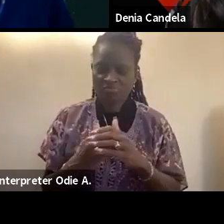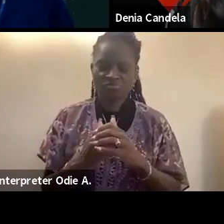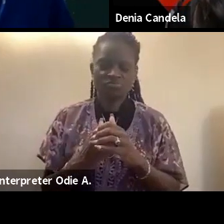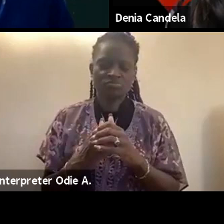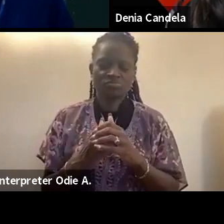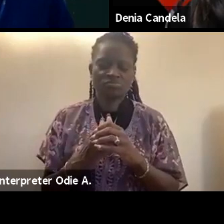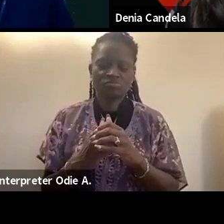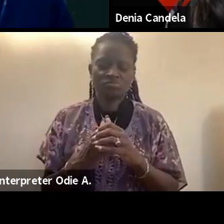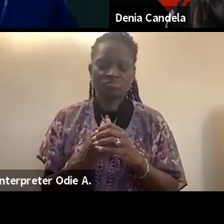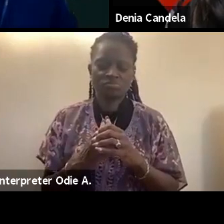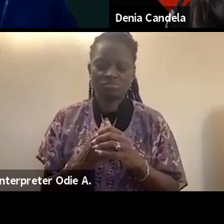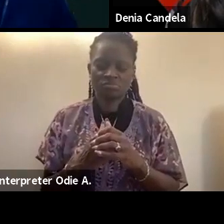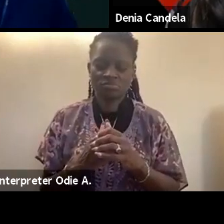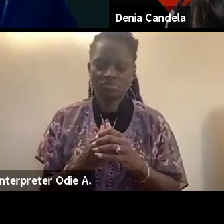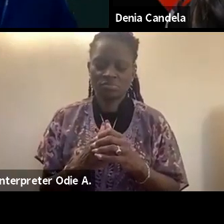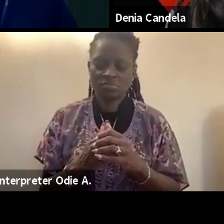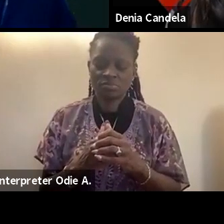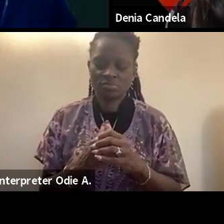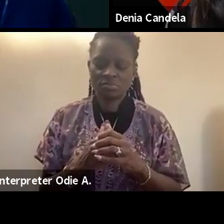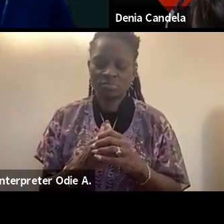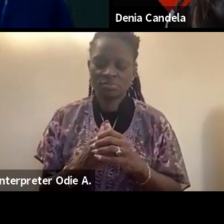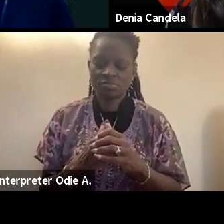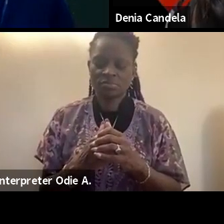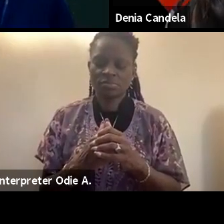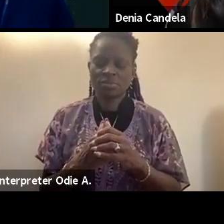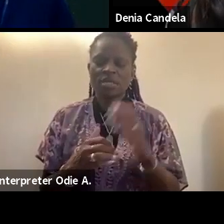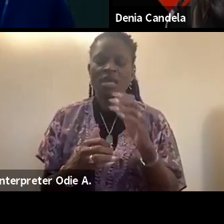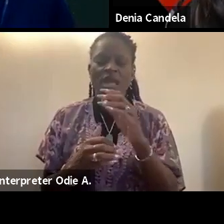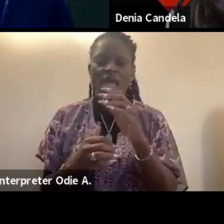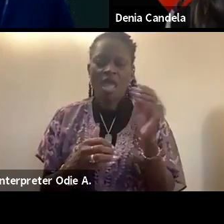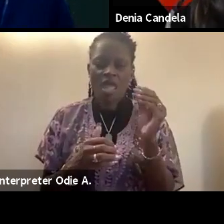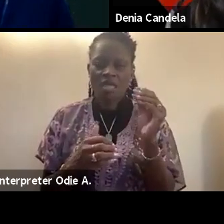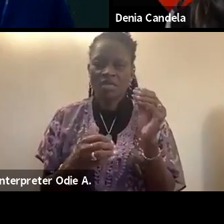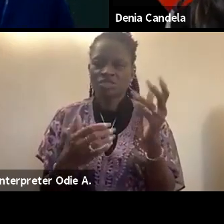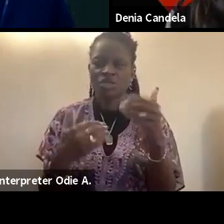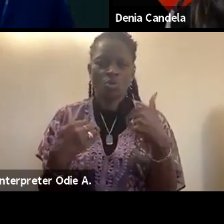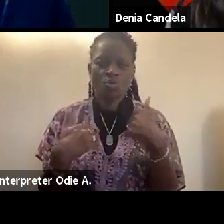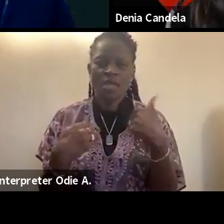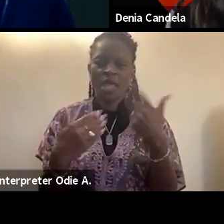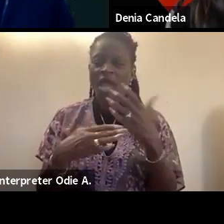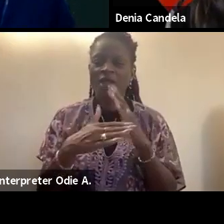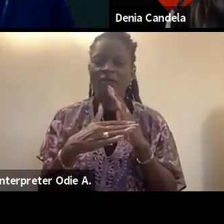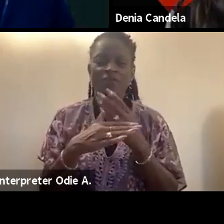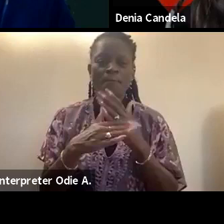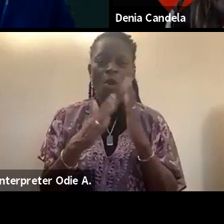We have a direct services component in partnership with over ten